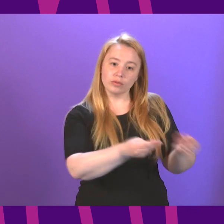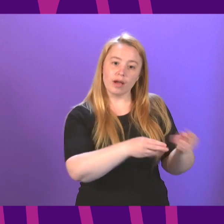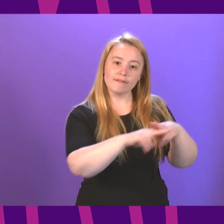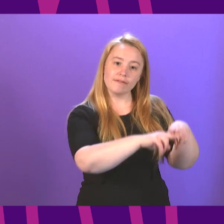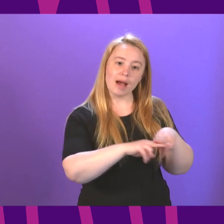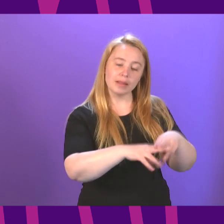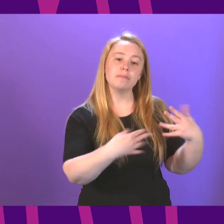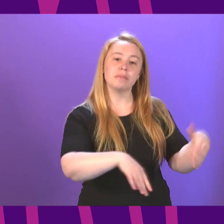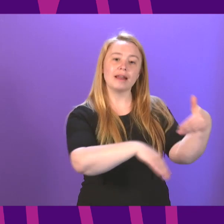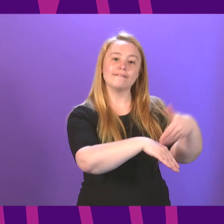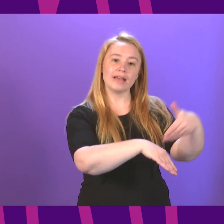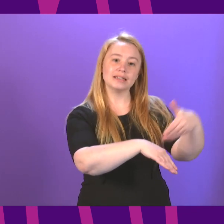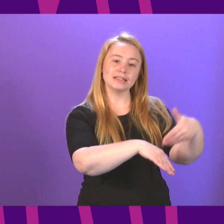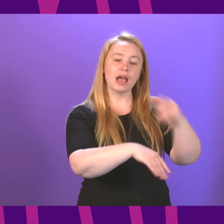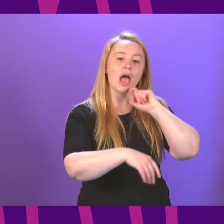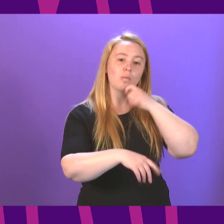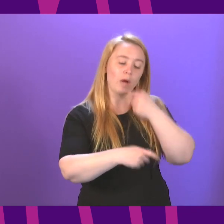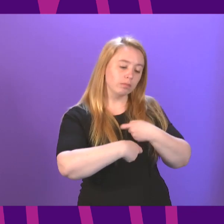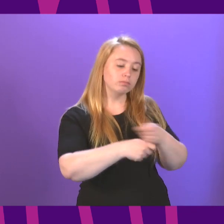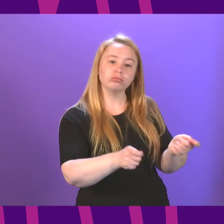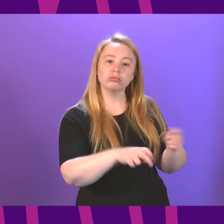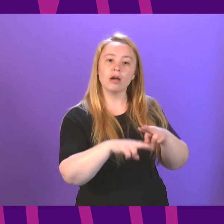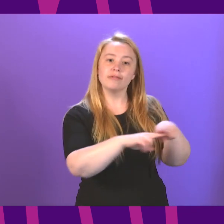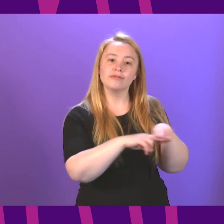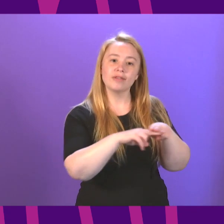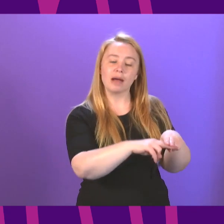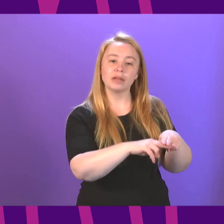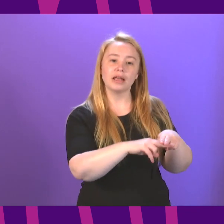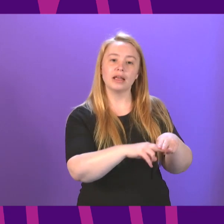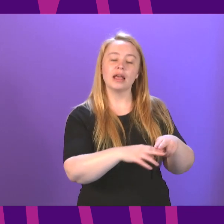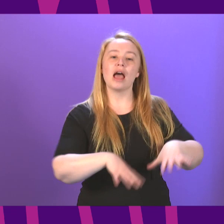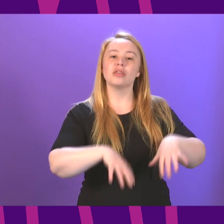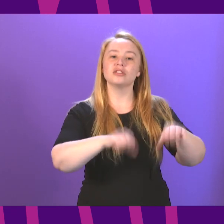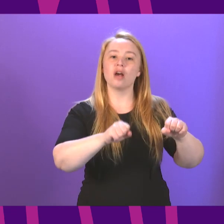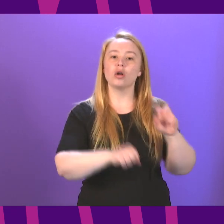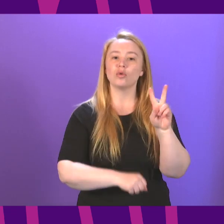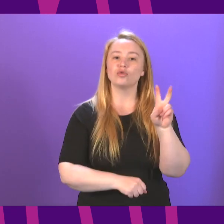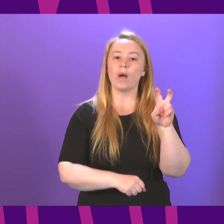It is expected that those reports will be issued to the families in the week beginning 12 April,